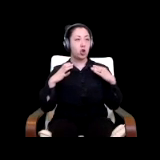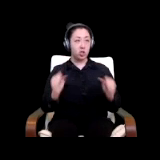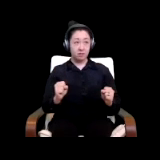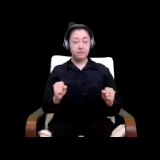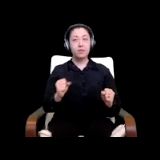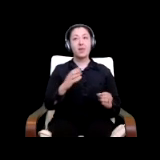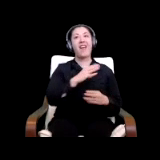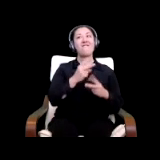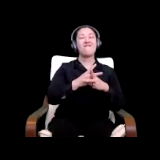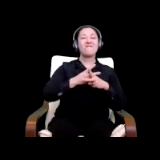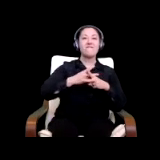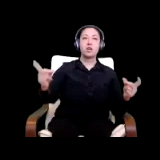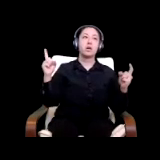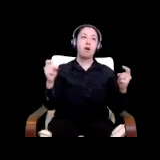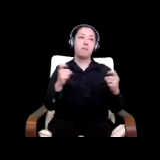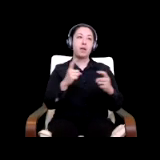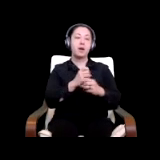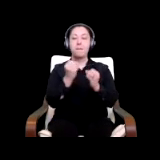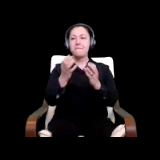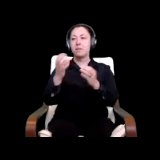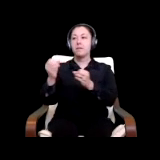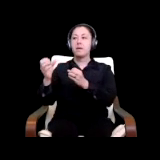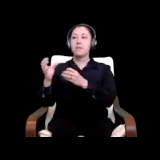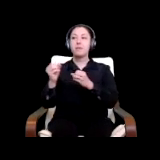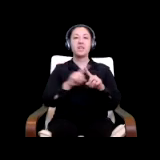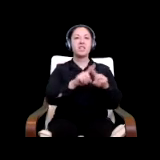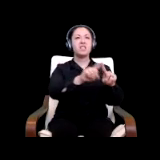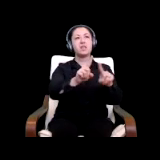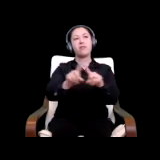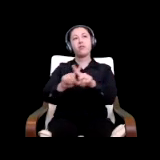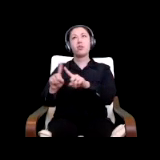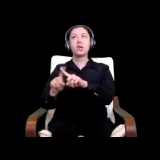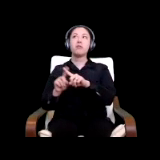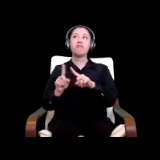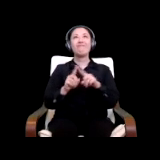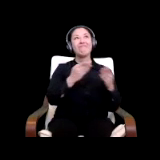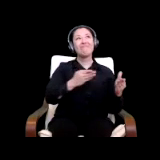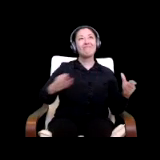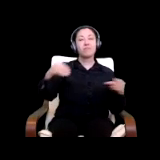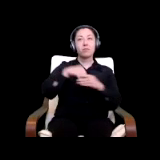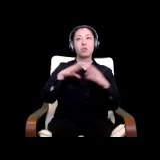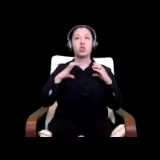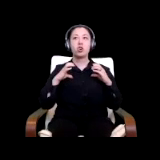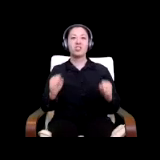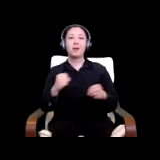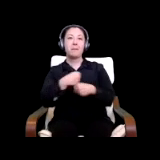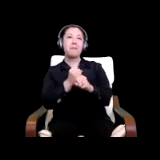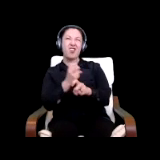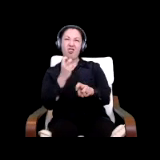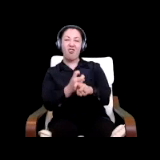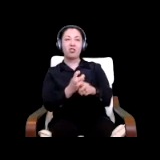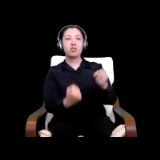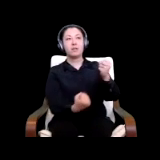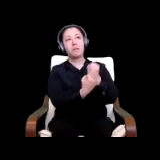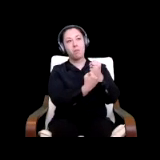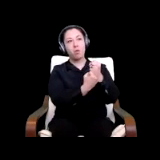so many different components that can make educational supports difficult to fully capture